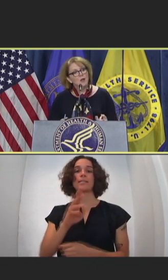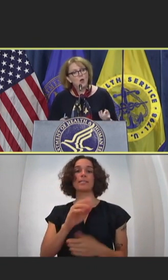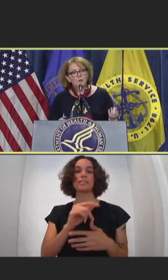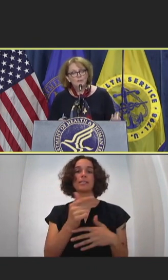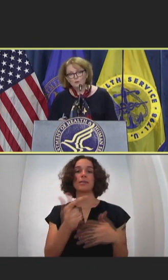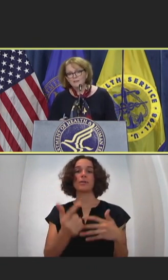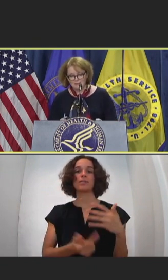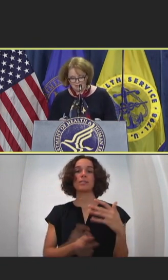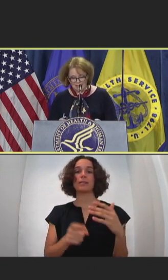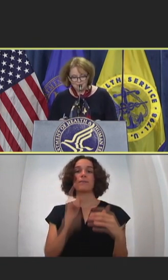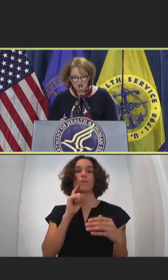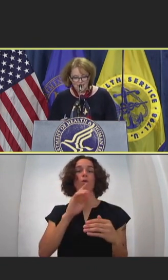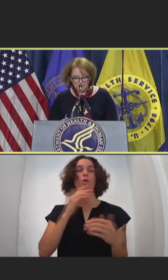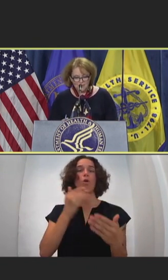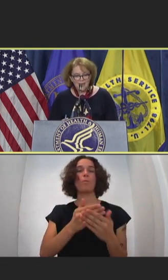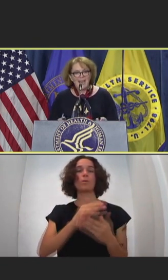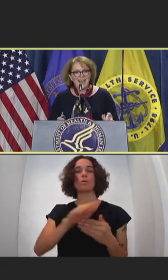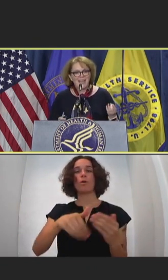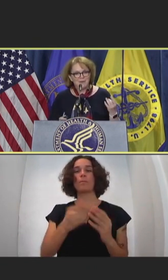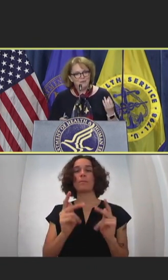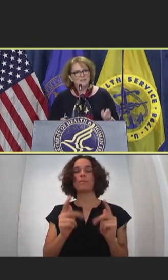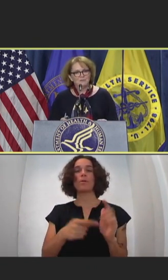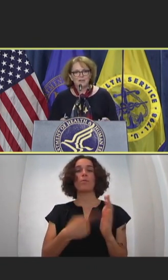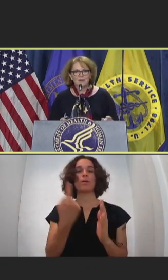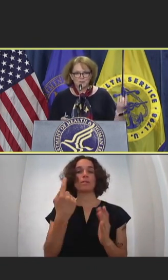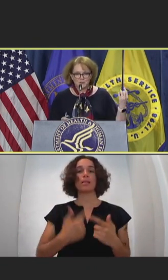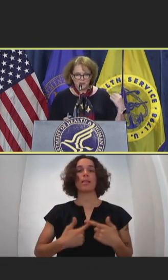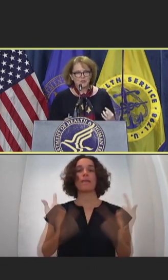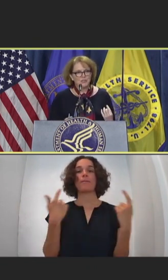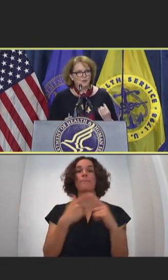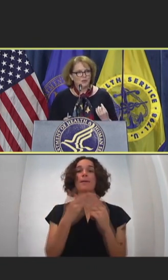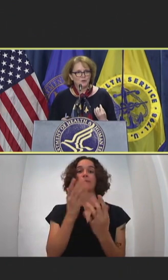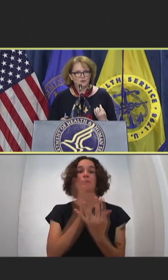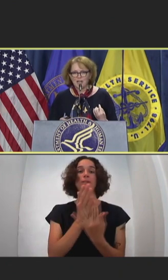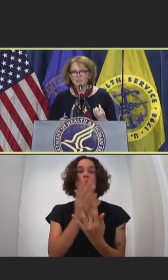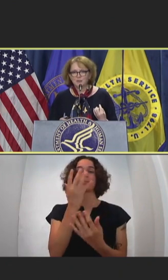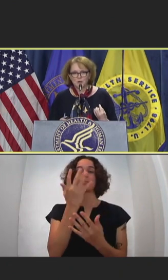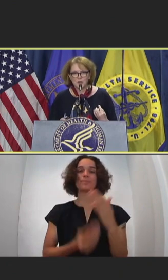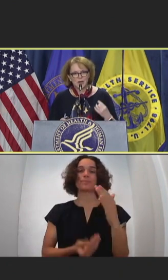only once in a lifetime. And missing records, especially with childhood programs,